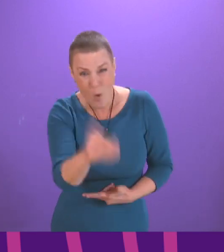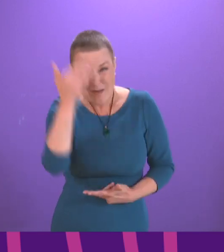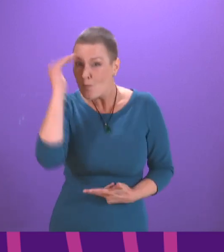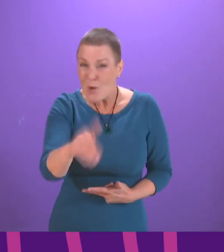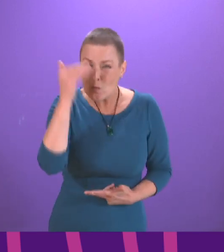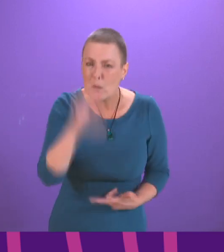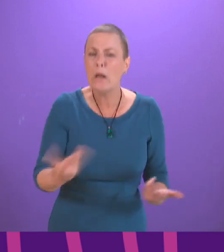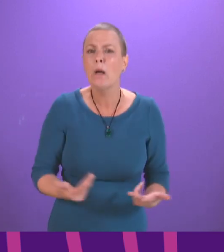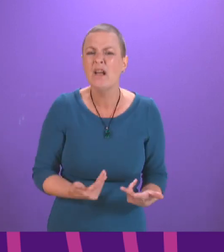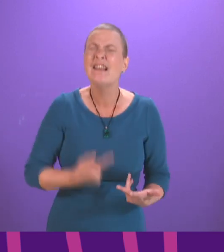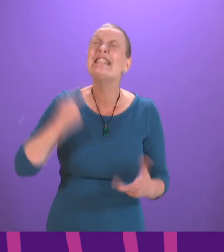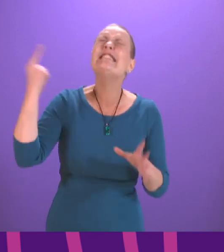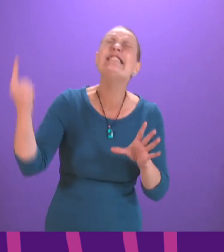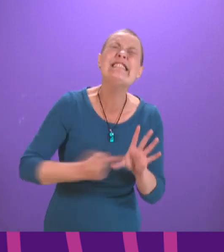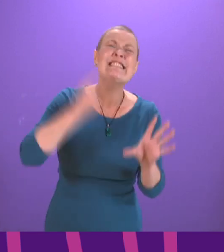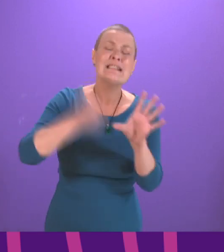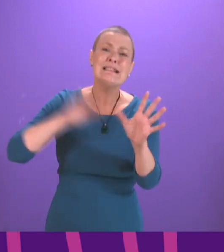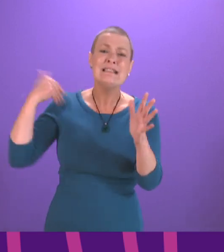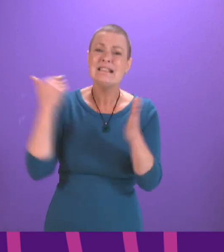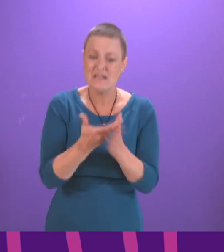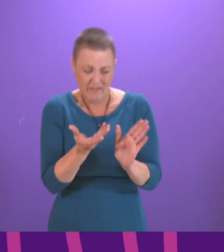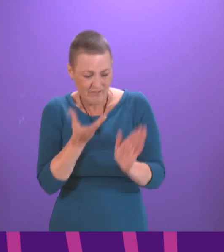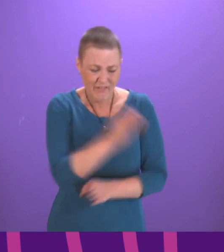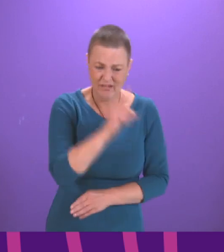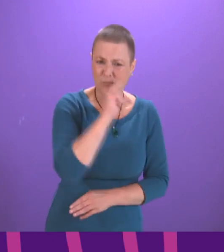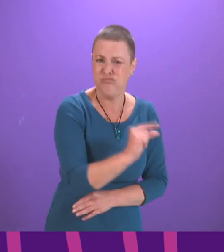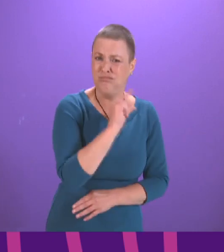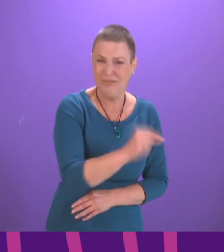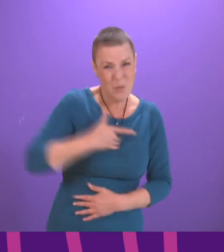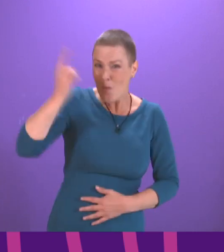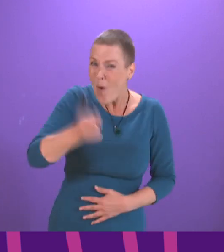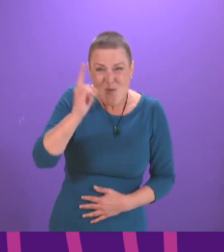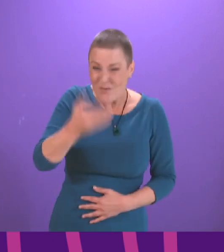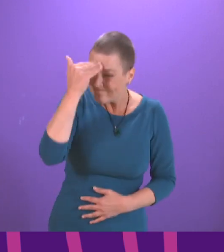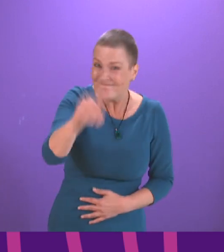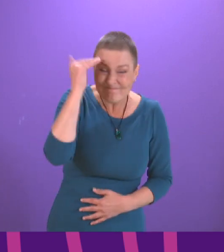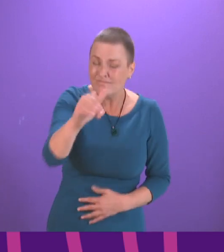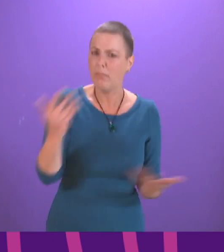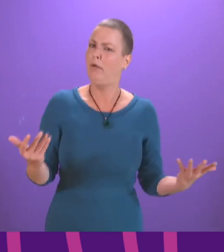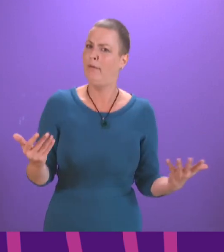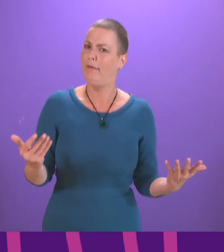warning; and years of underfunding, despite warning after warning. I make it clear that